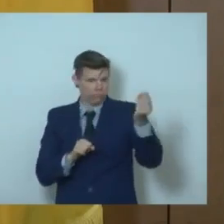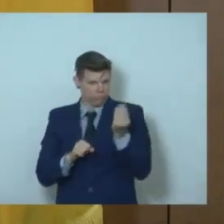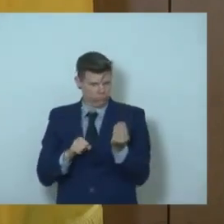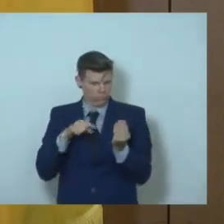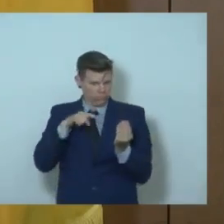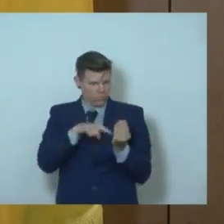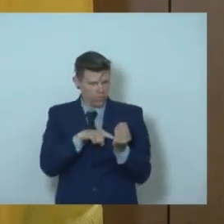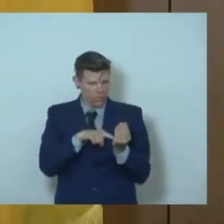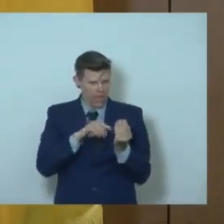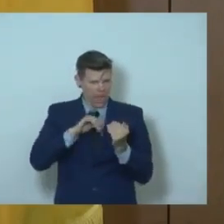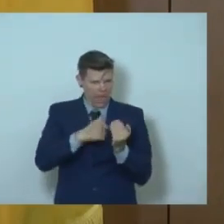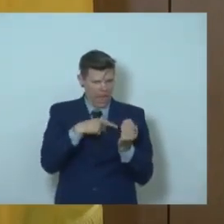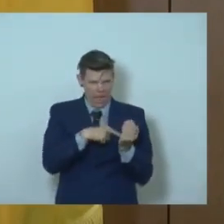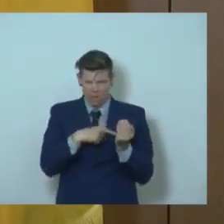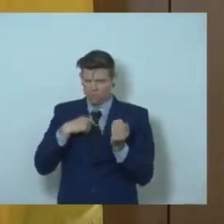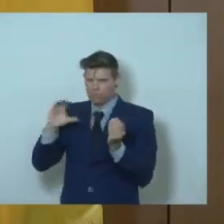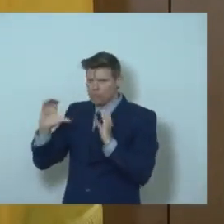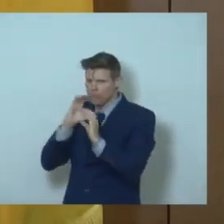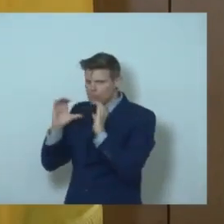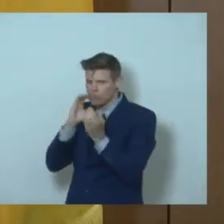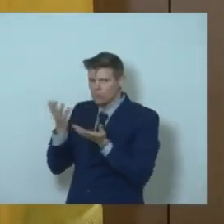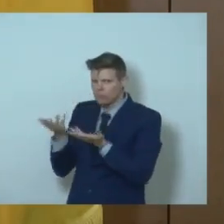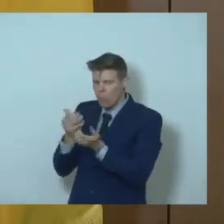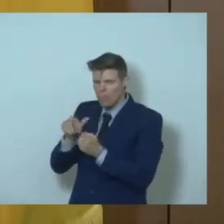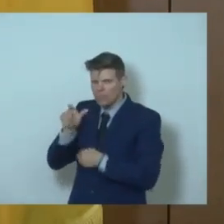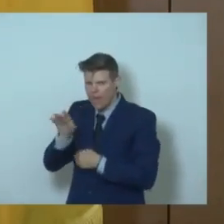THEY REPORT TO THE STATE. THEY DON’T REPORT IT.